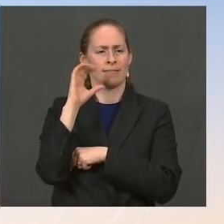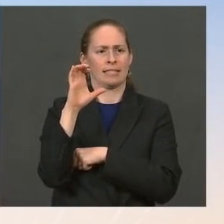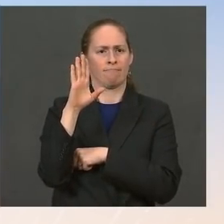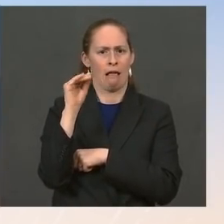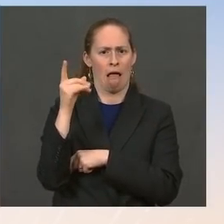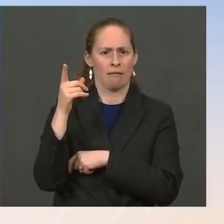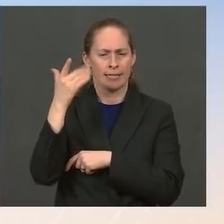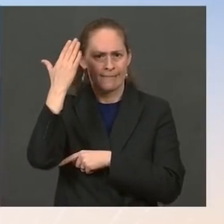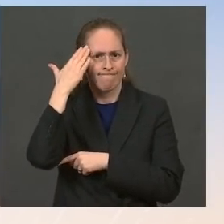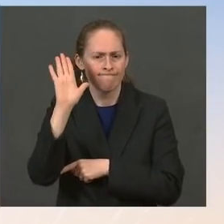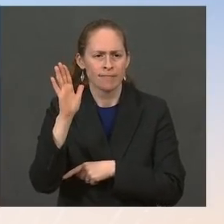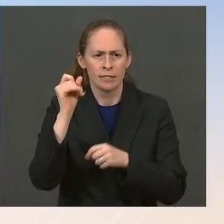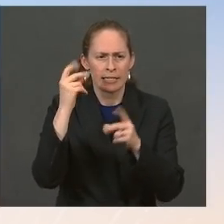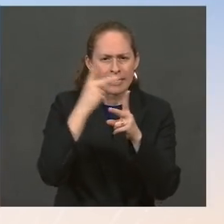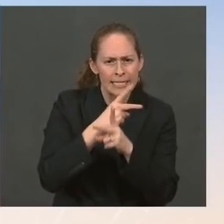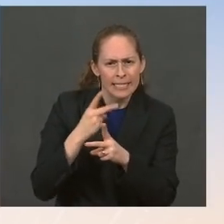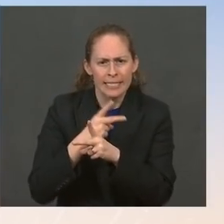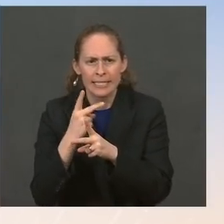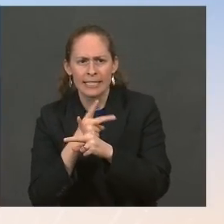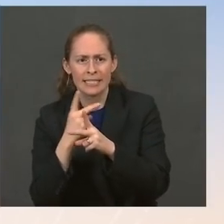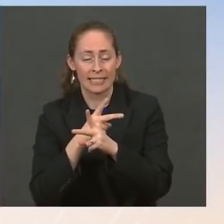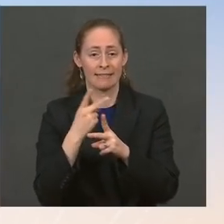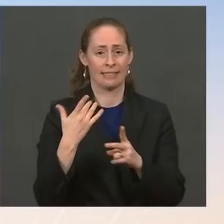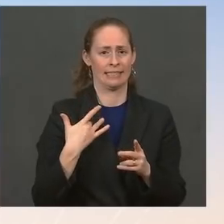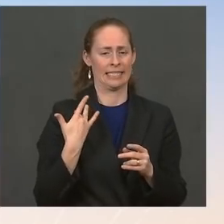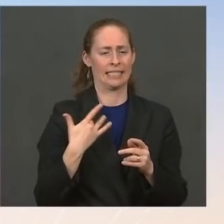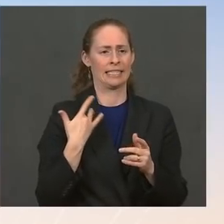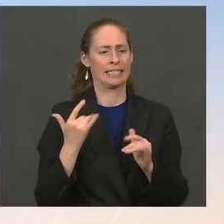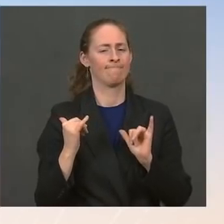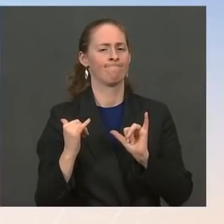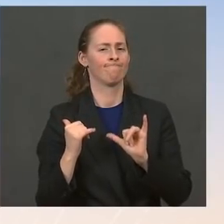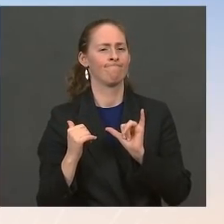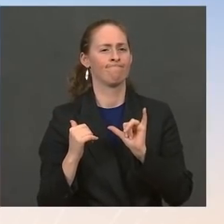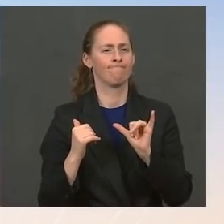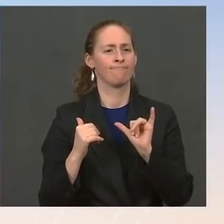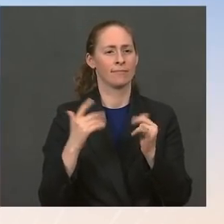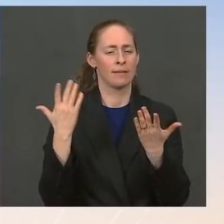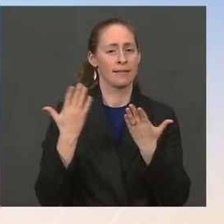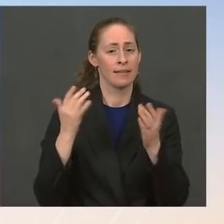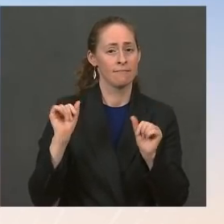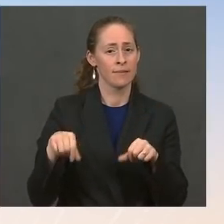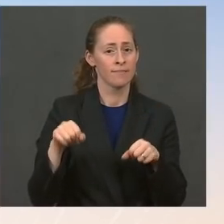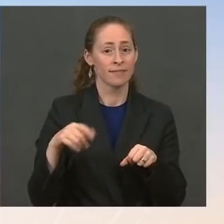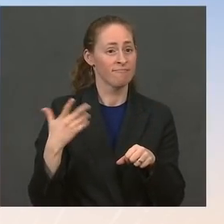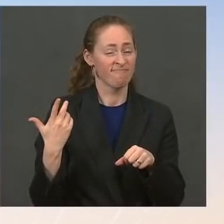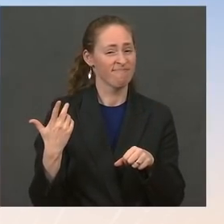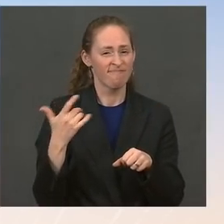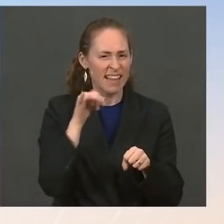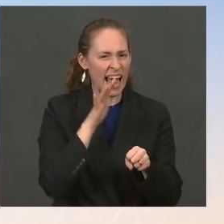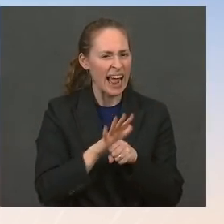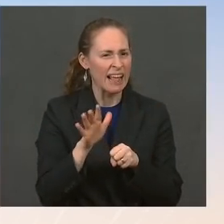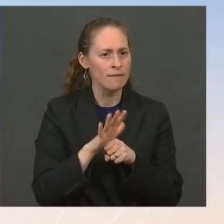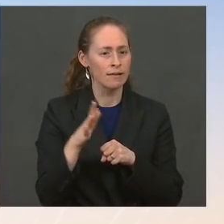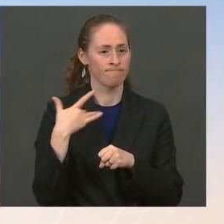by the assessment of many economists and experts, including people who have been critical of us in the past, who estimate --